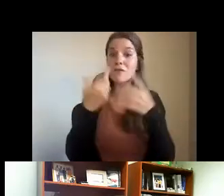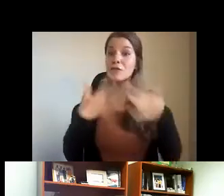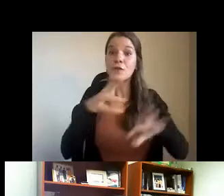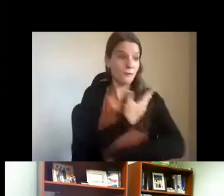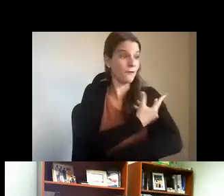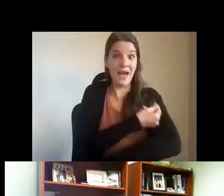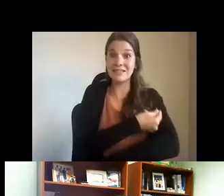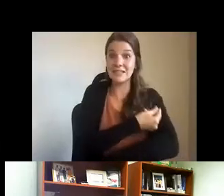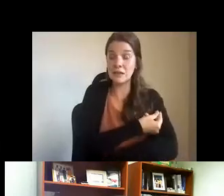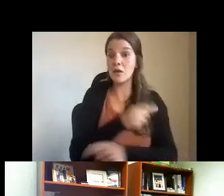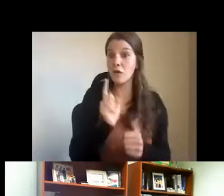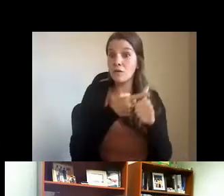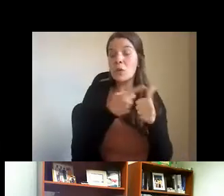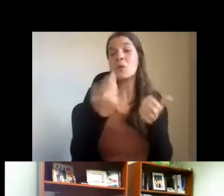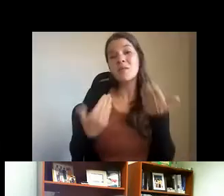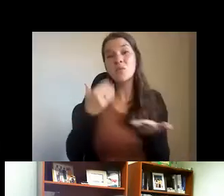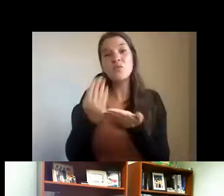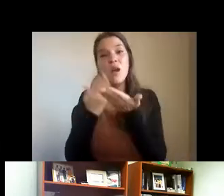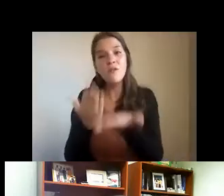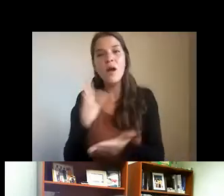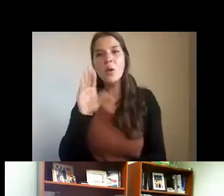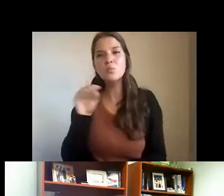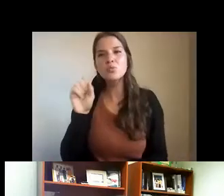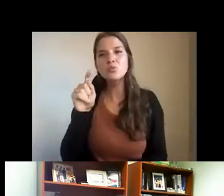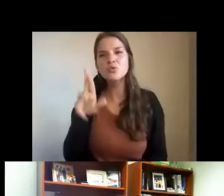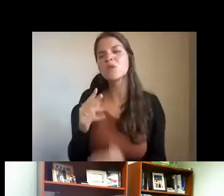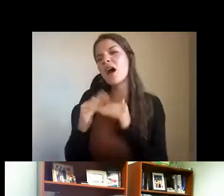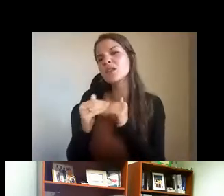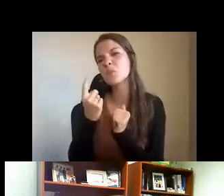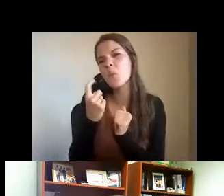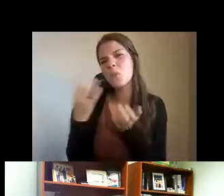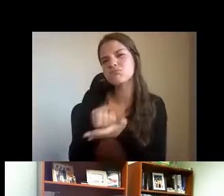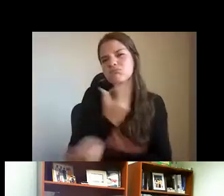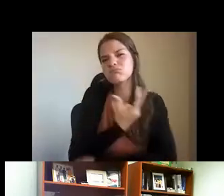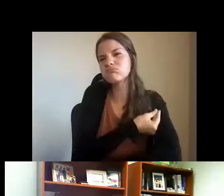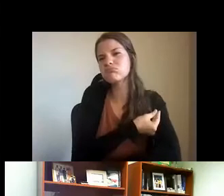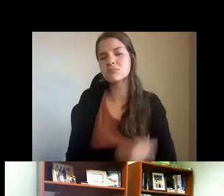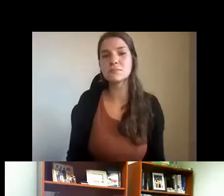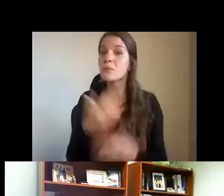we might recommend that you get boosted at least once more. So why get vaccinated? Because